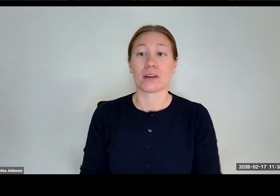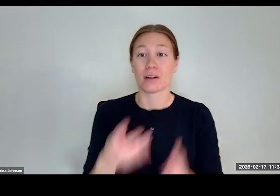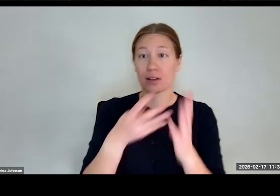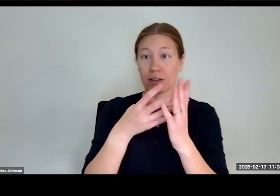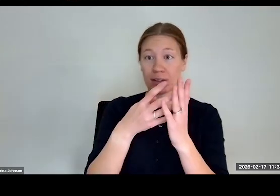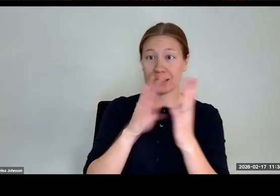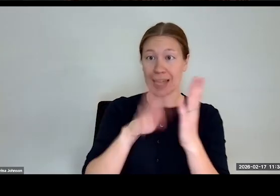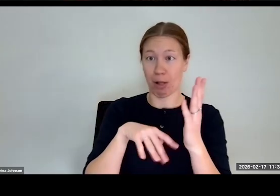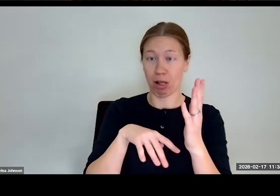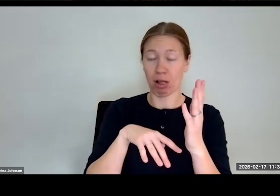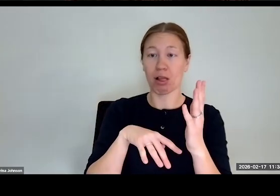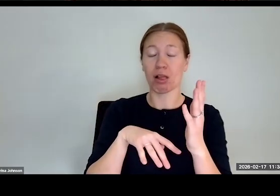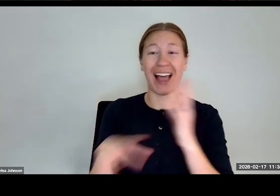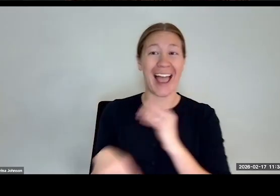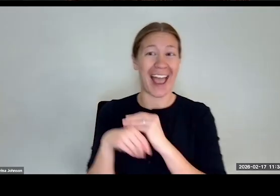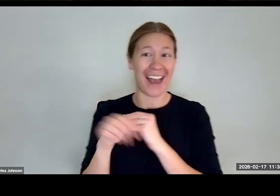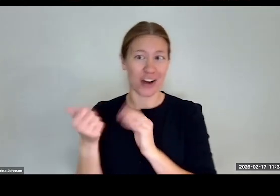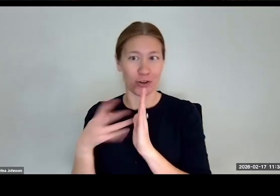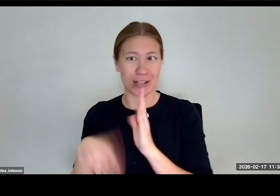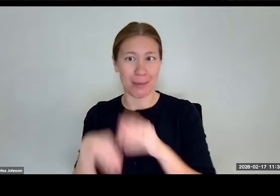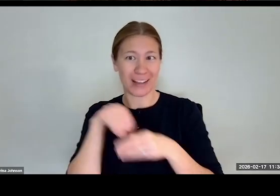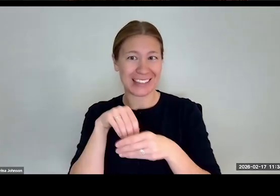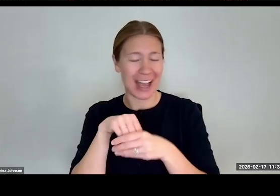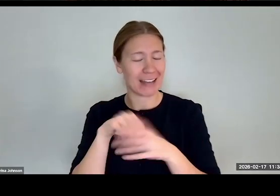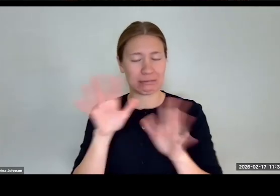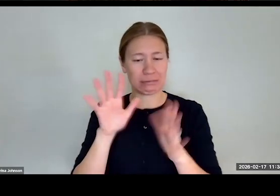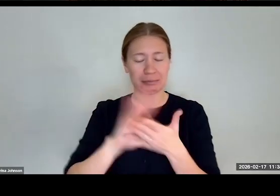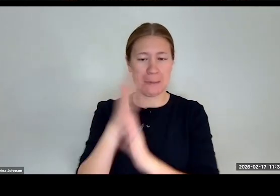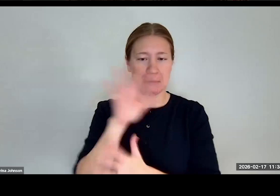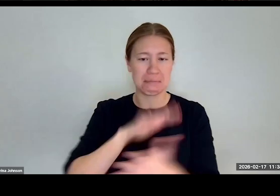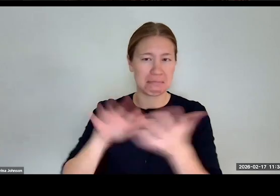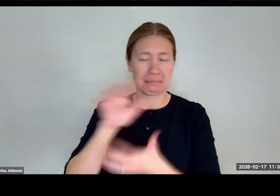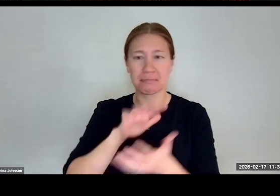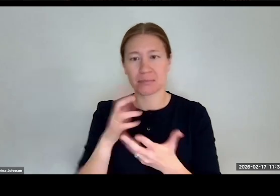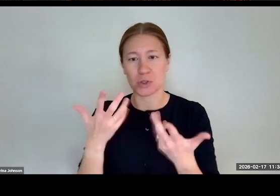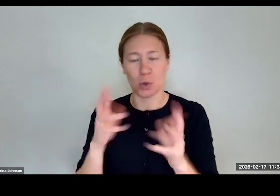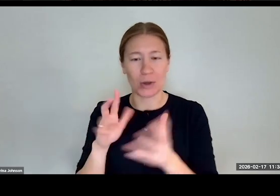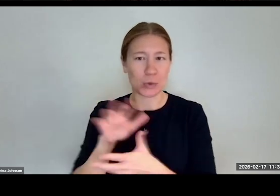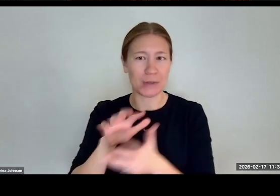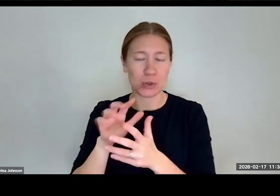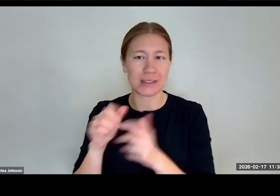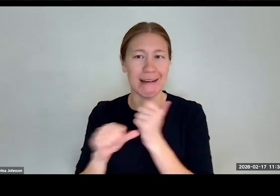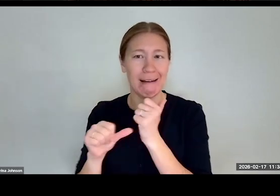Again, that gets really messy. It breaks the structure. We don't wanna confuse assistive tech users. It's important to understand